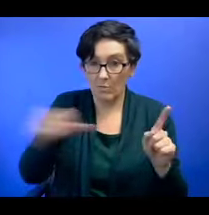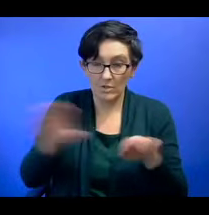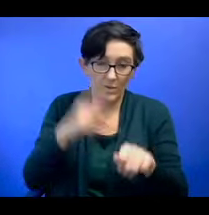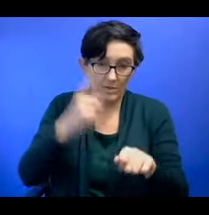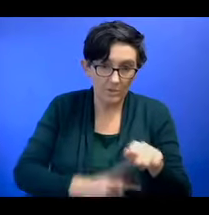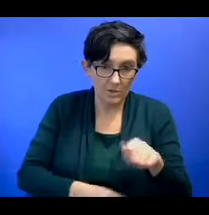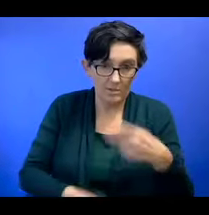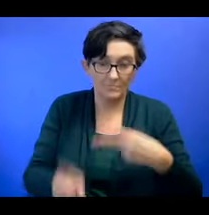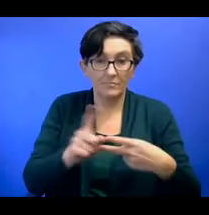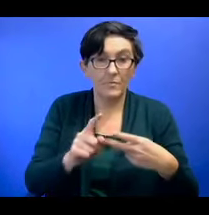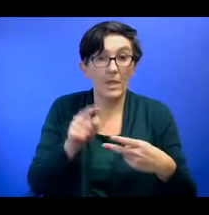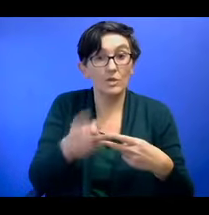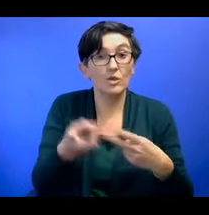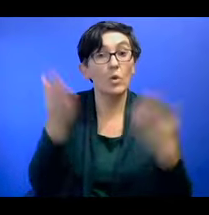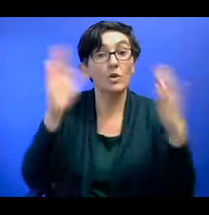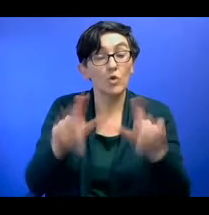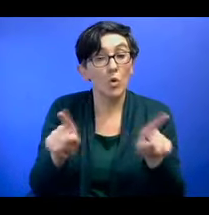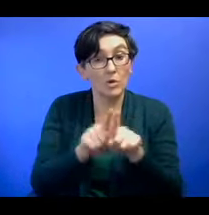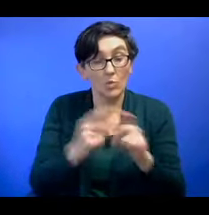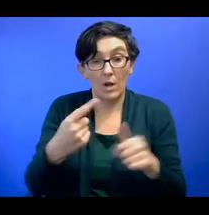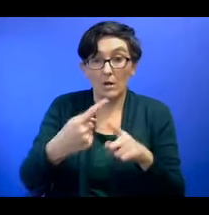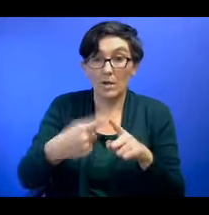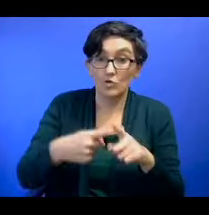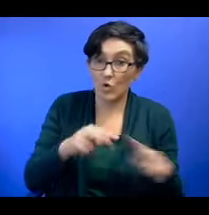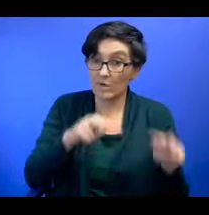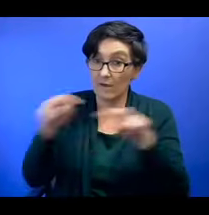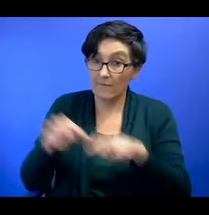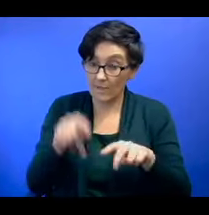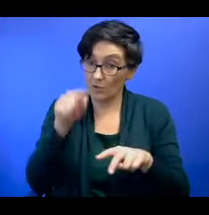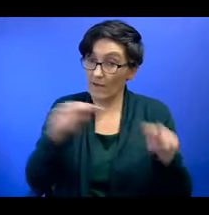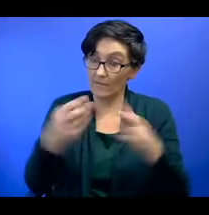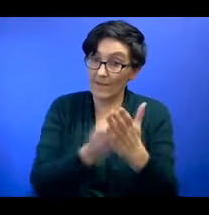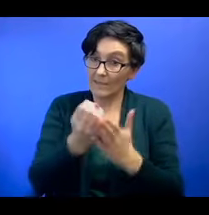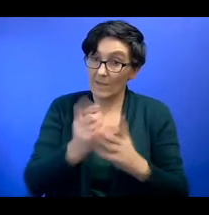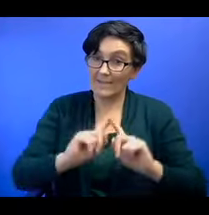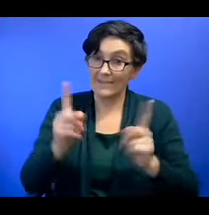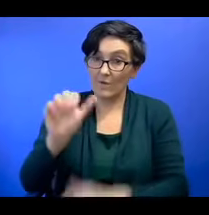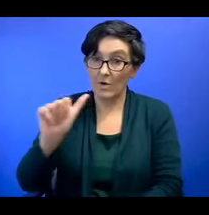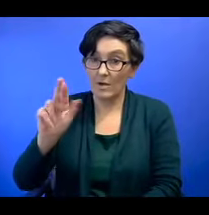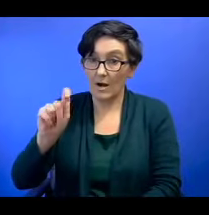and will show a short video that explains the different Articles in the Convention.